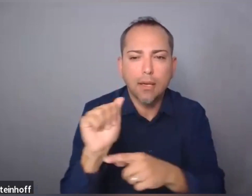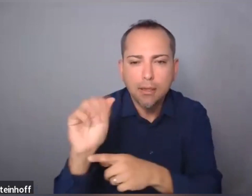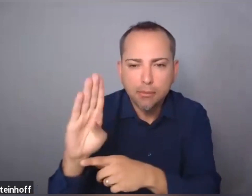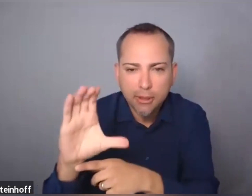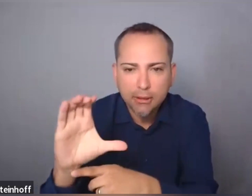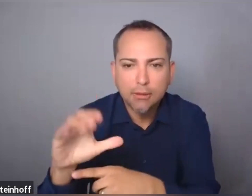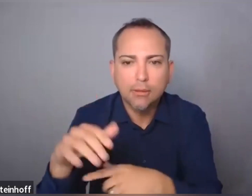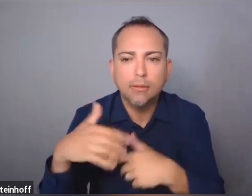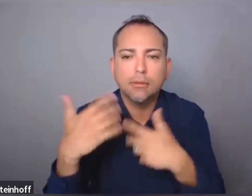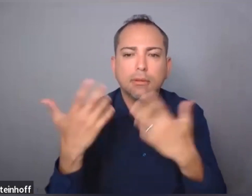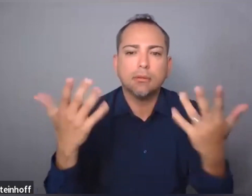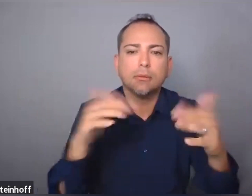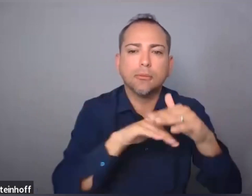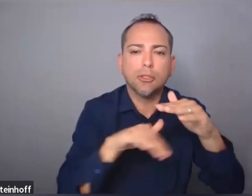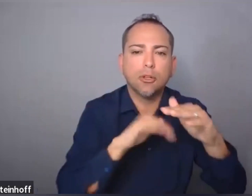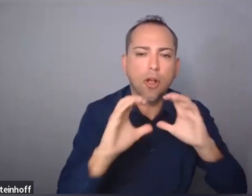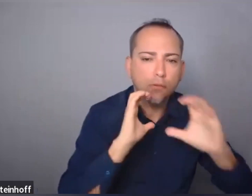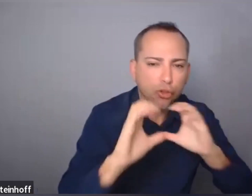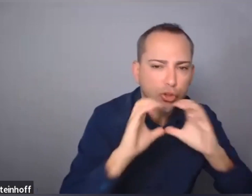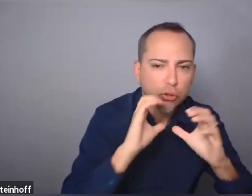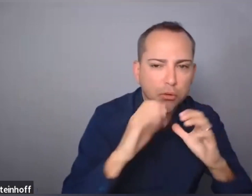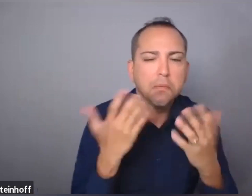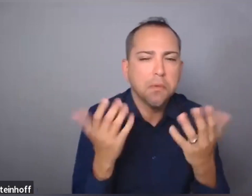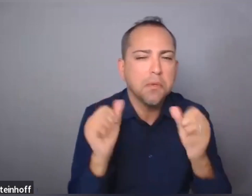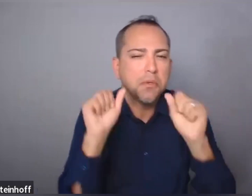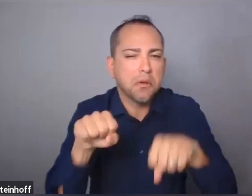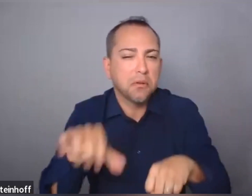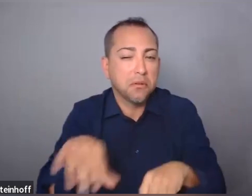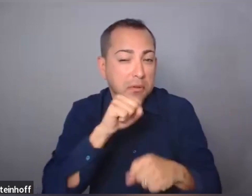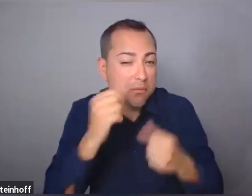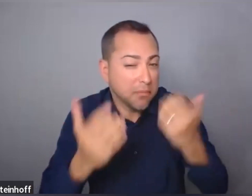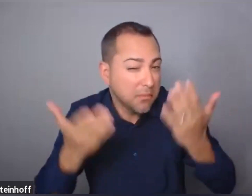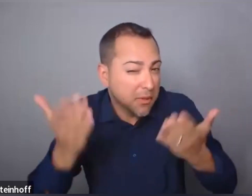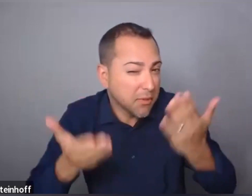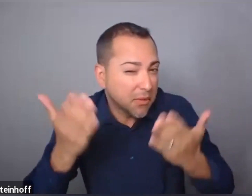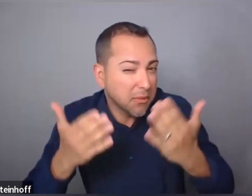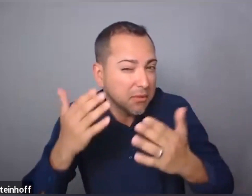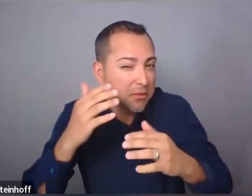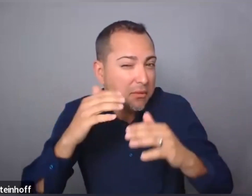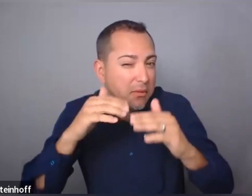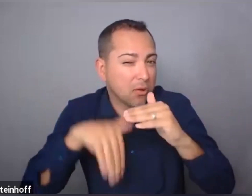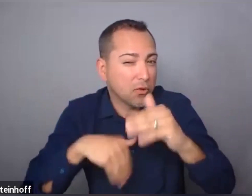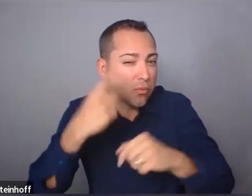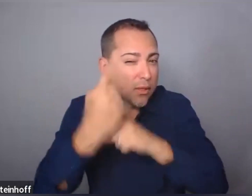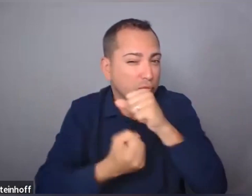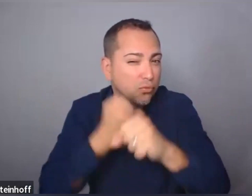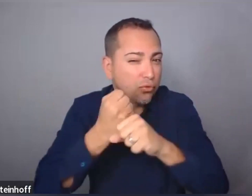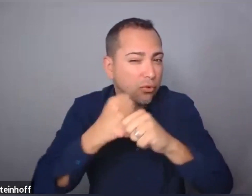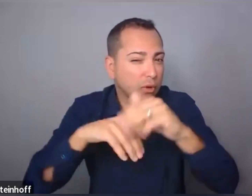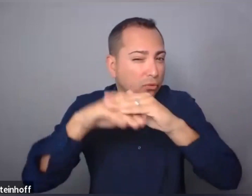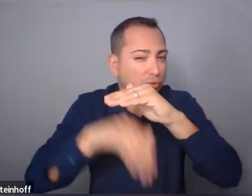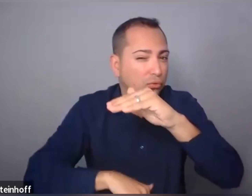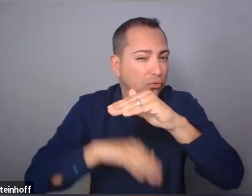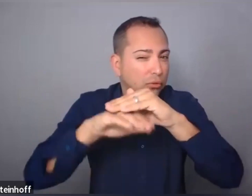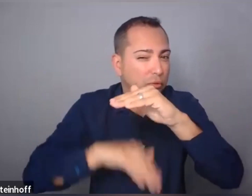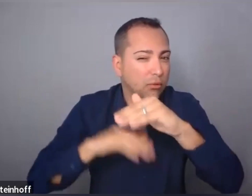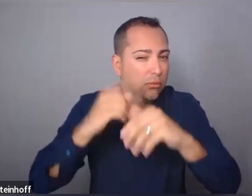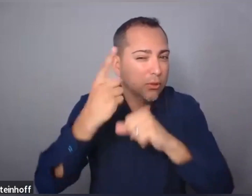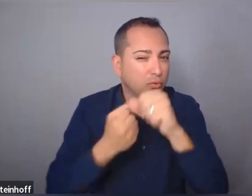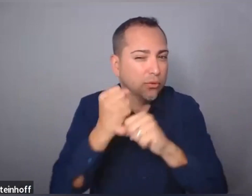maybe to understand the basics, like, for example, the ABC's just having basic communication can take... maybe under one year.